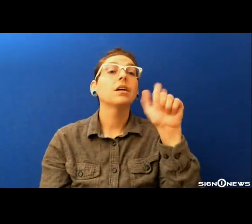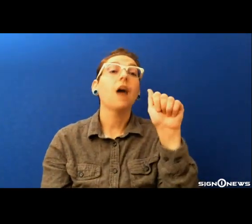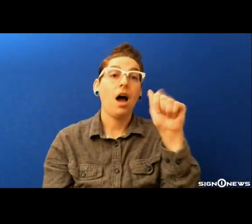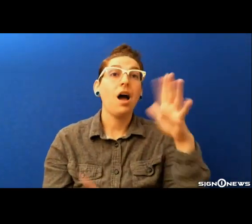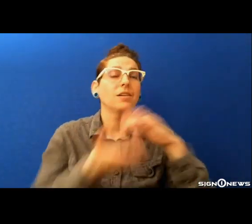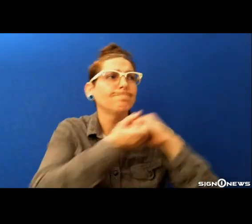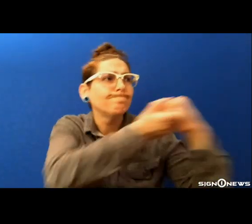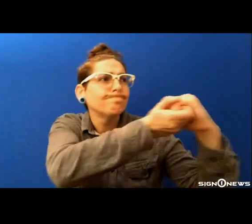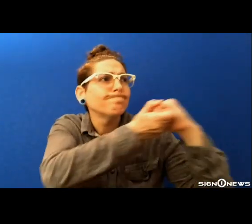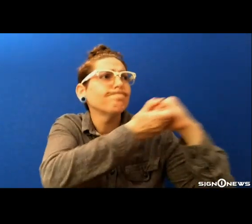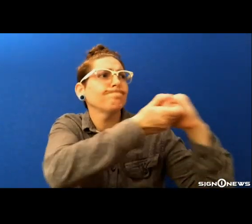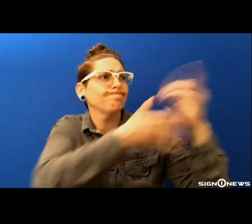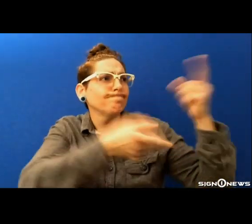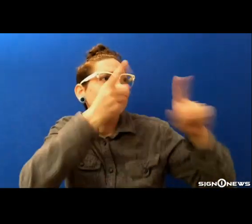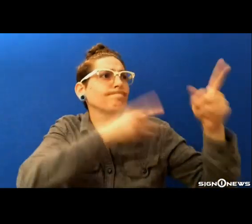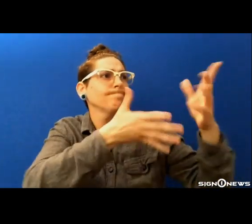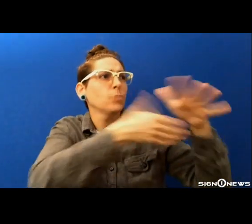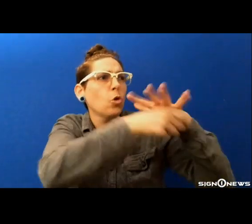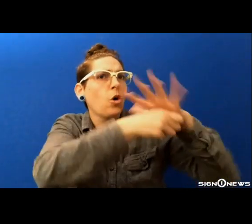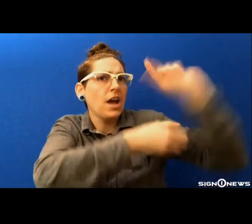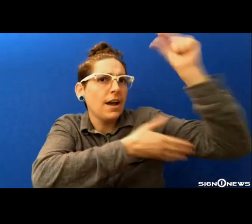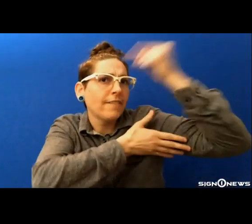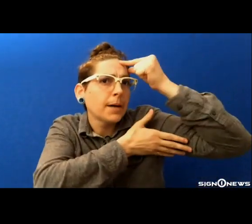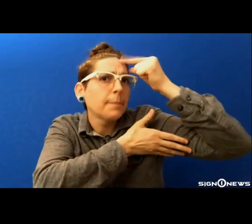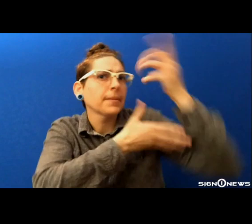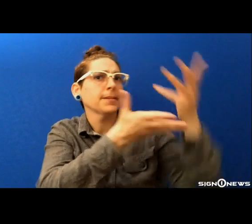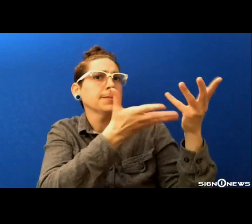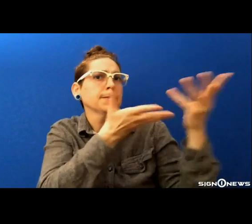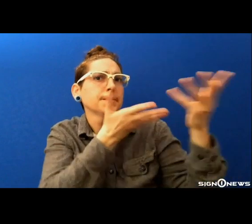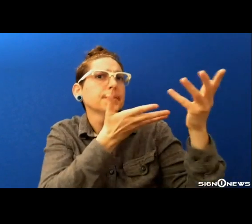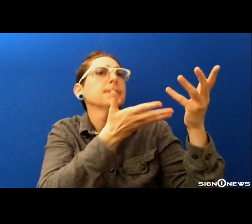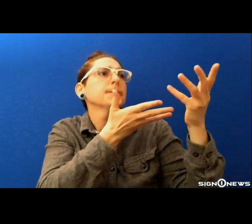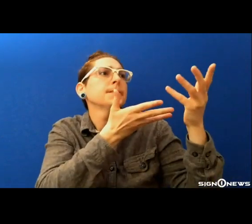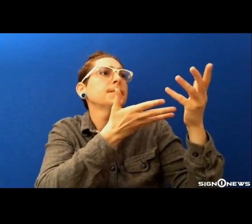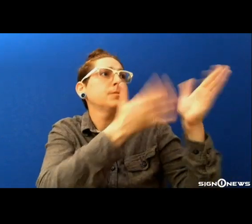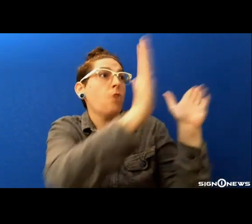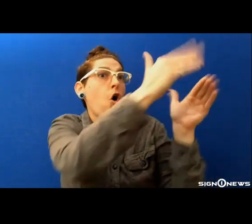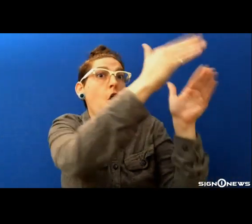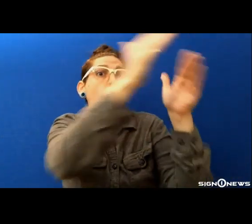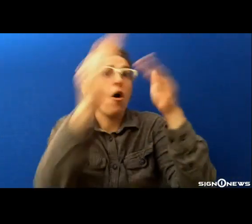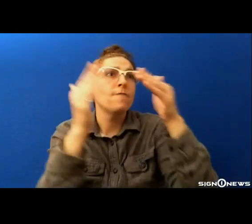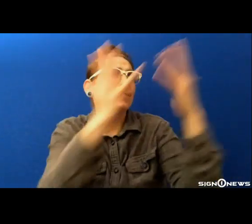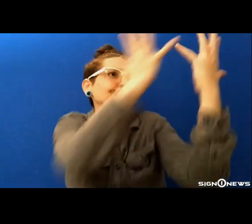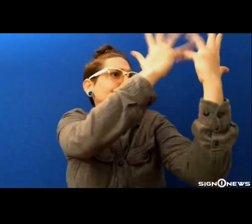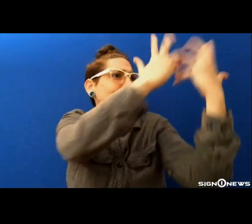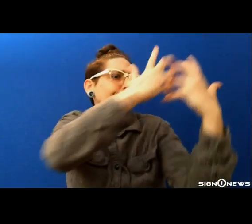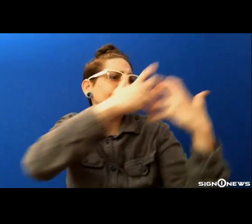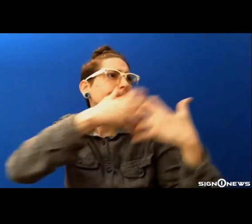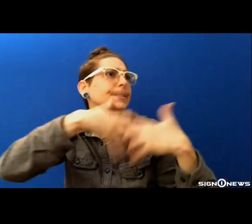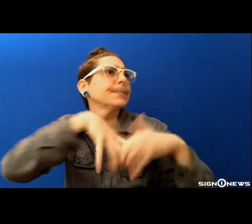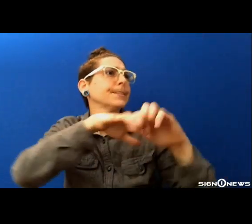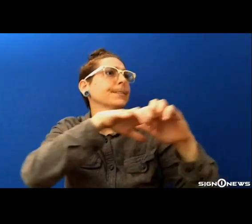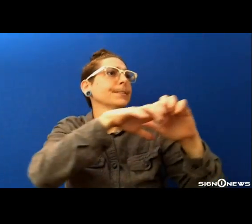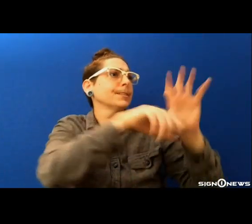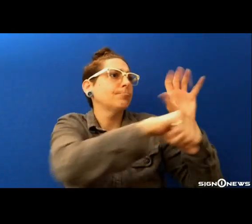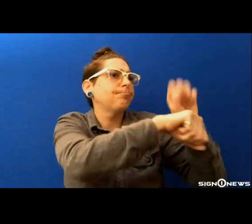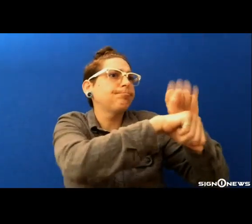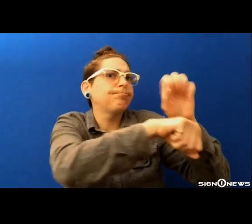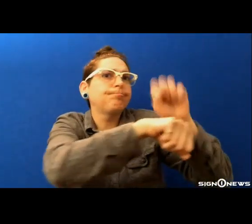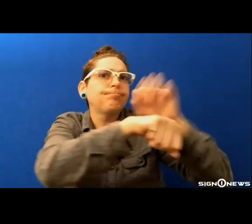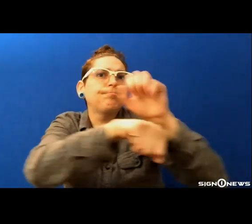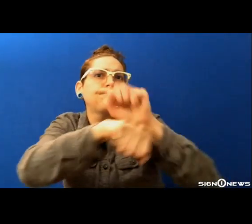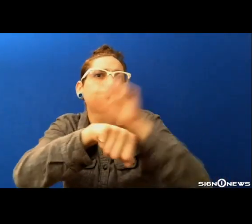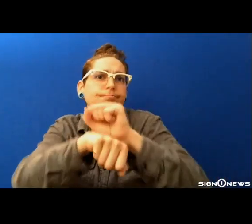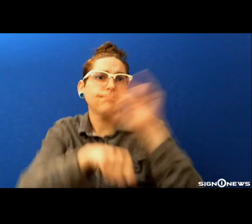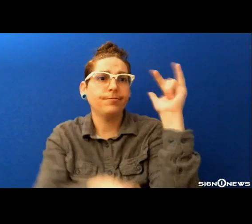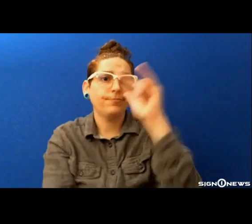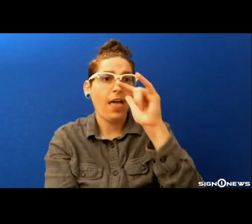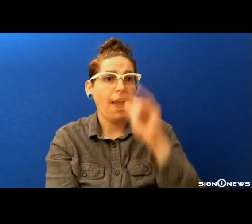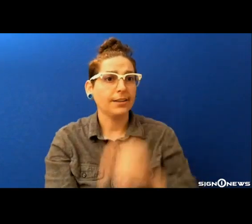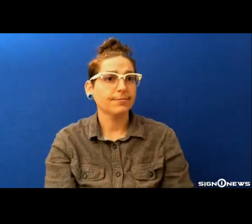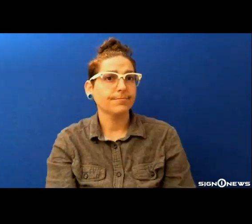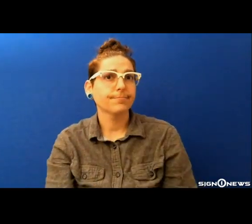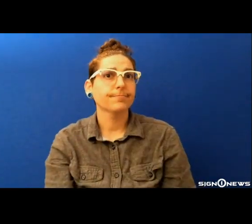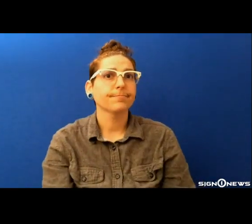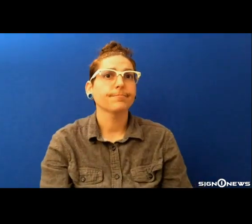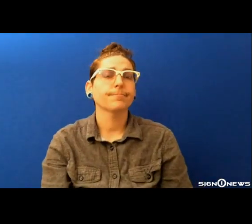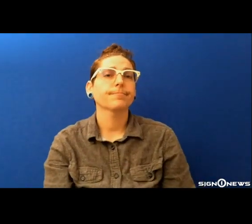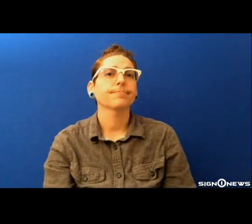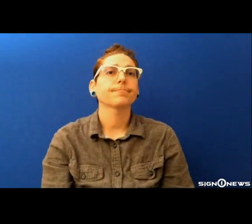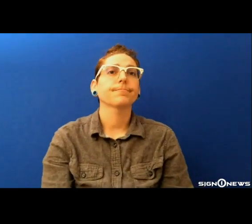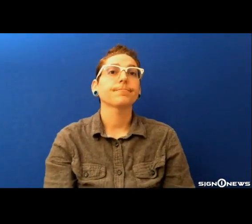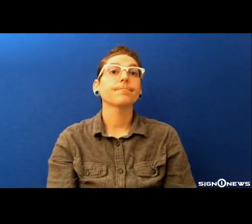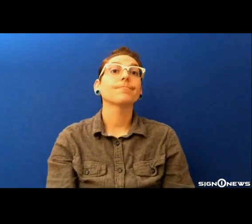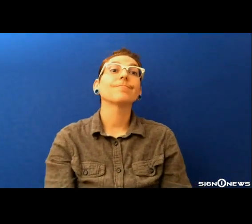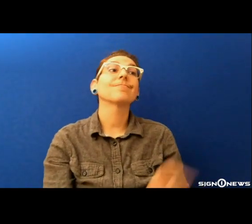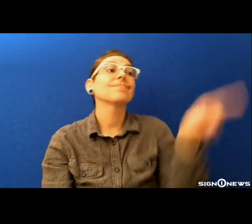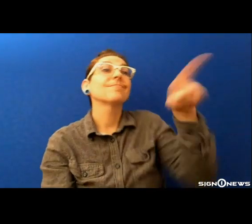Delta is working with state and local government offices to make the flight reservations.